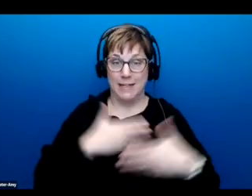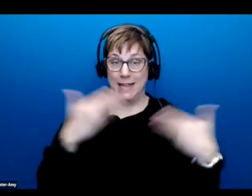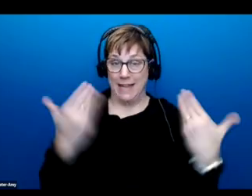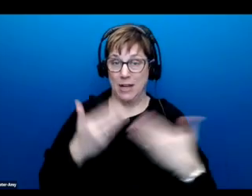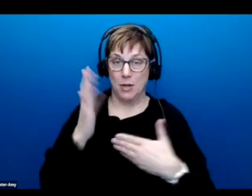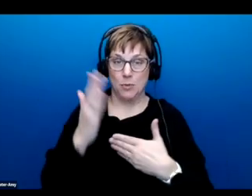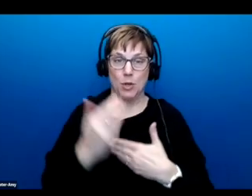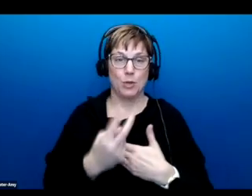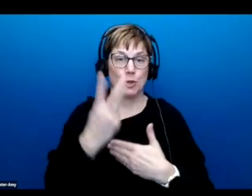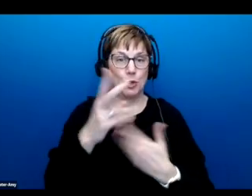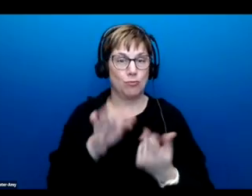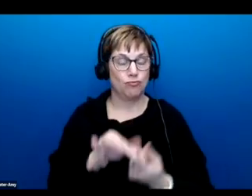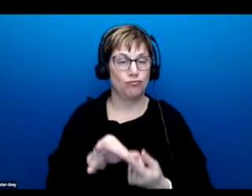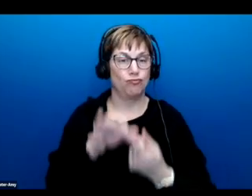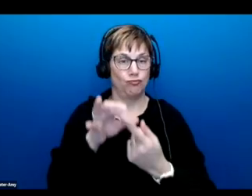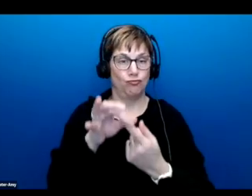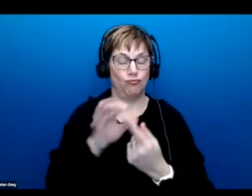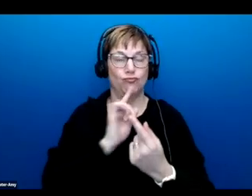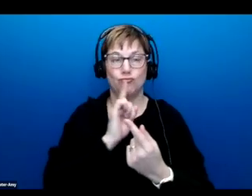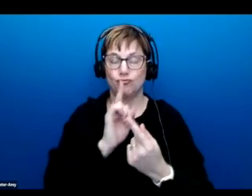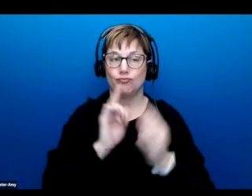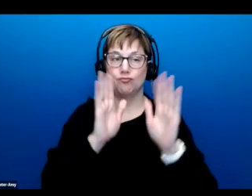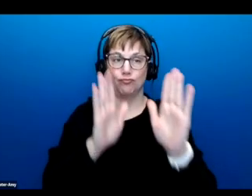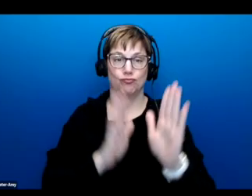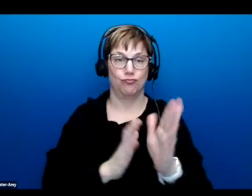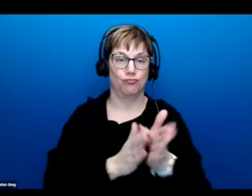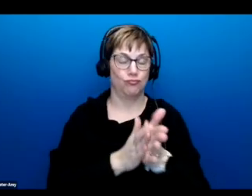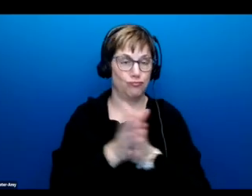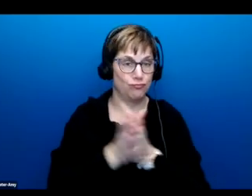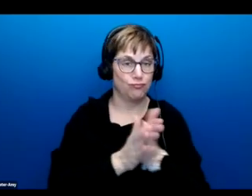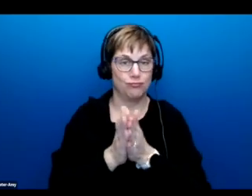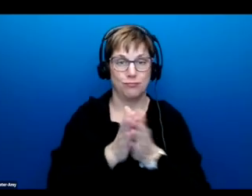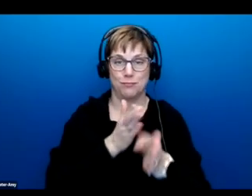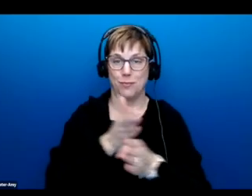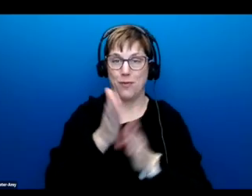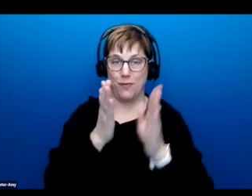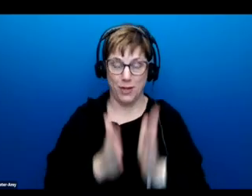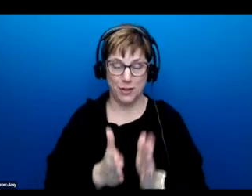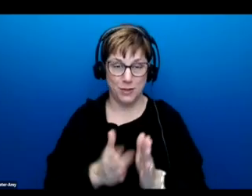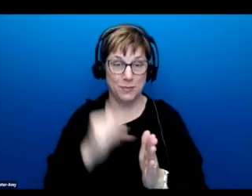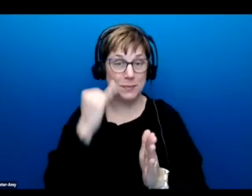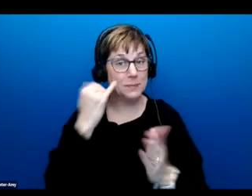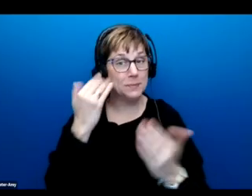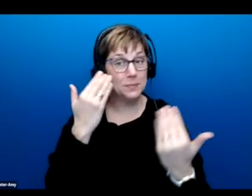distinguished and passionate professionals. For those that don't know me,